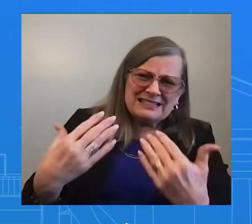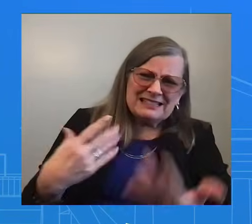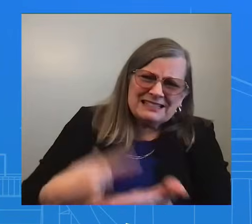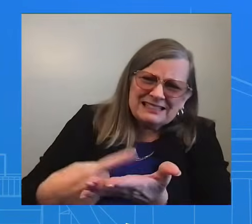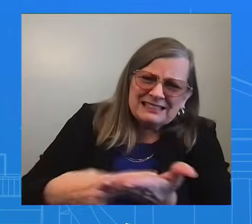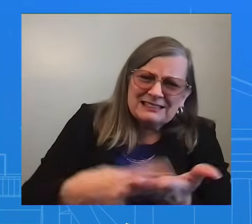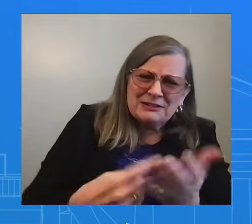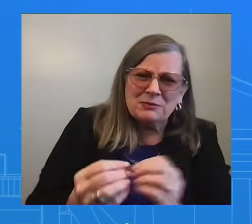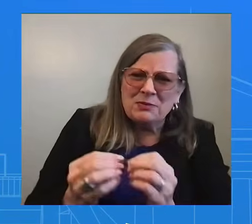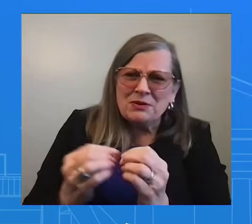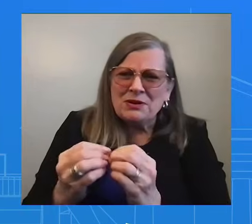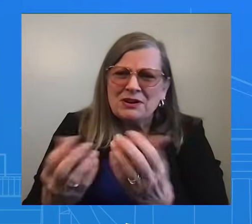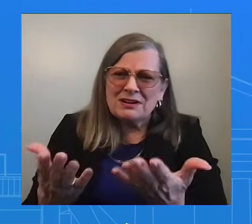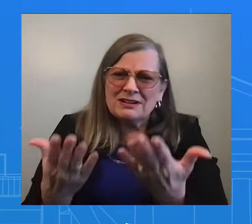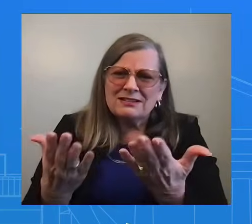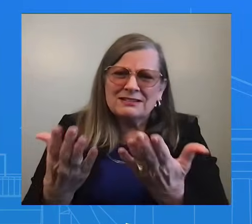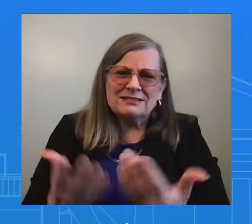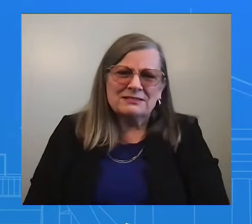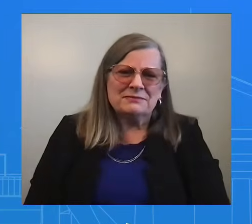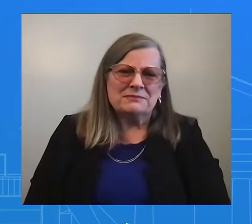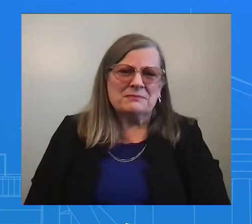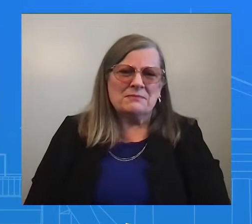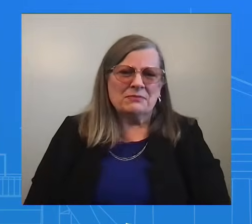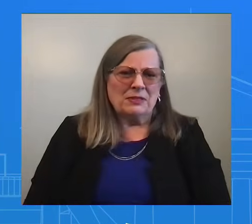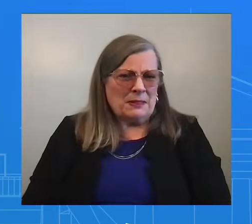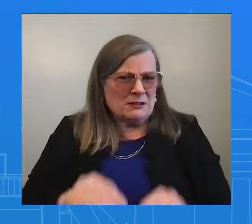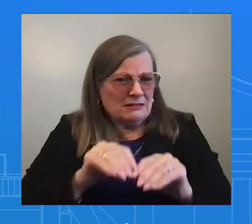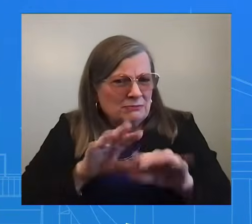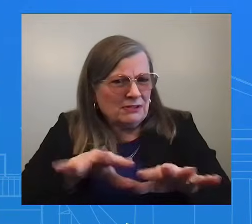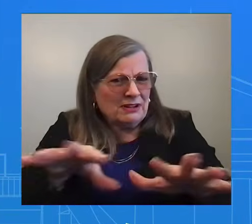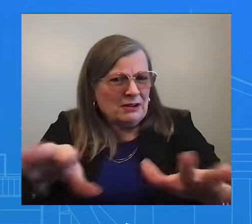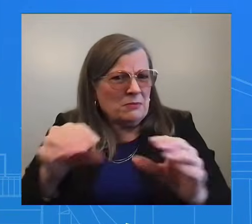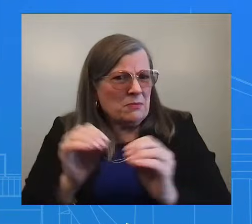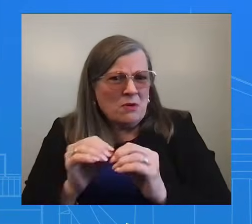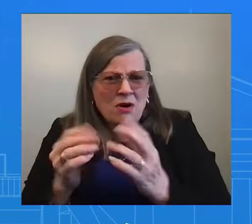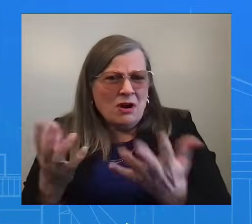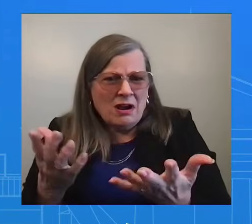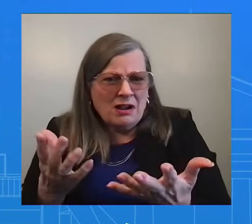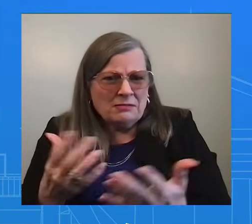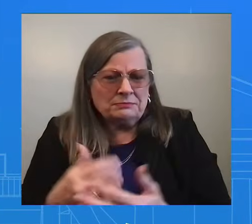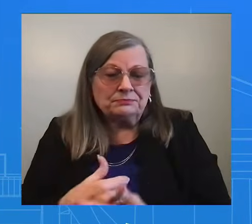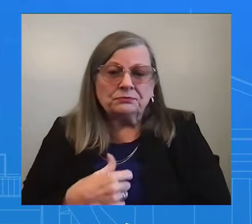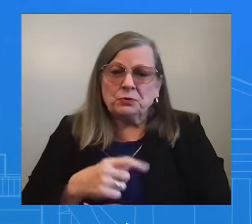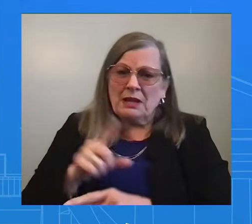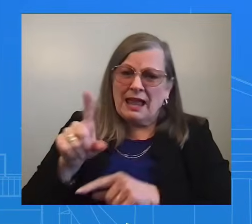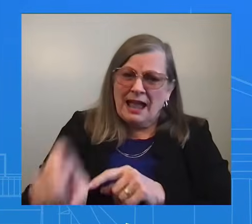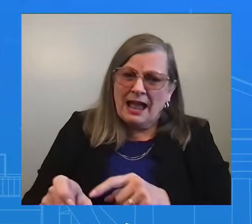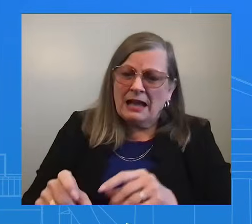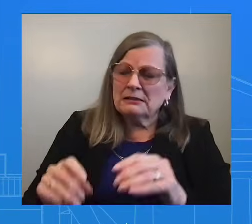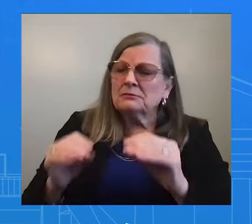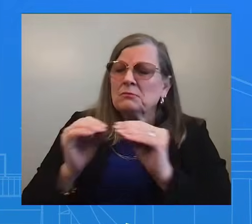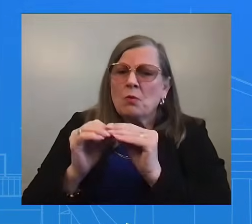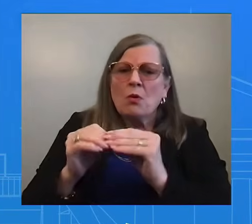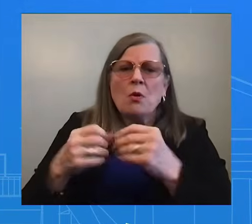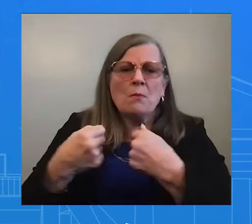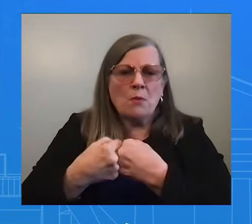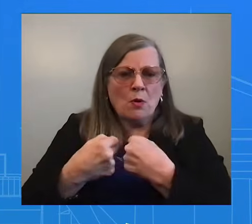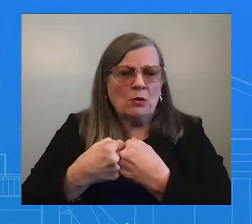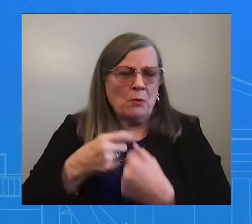Ms. Jean-Pierre: Well, we -- I mean, look, we asked for more Border Patrol, right? And he was able to get 24,000 more Border Patrol folks --